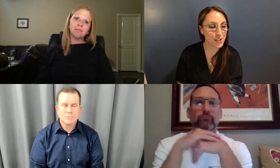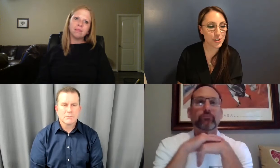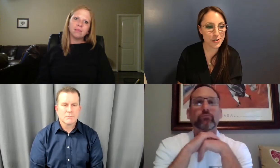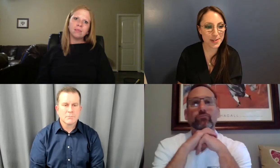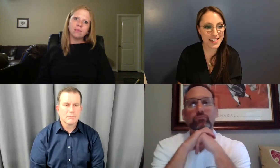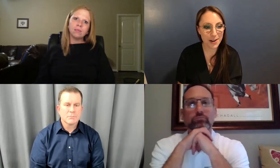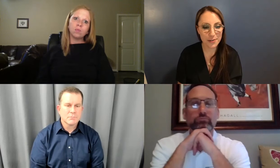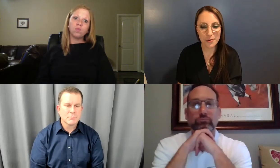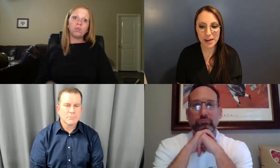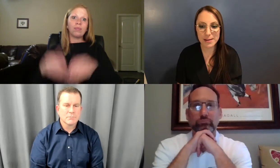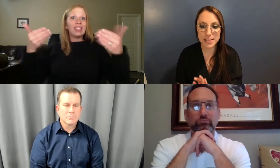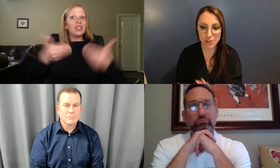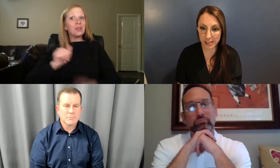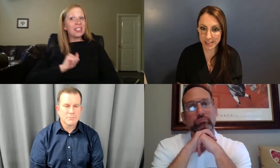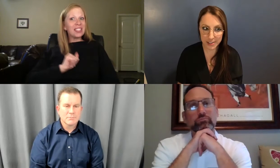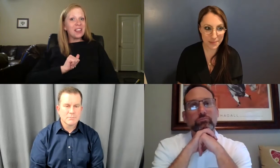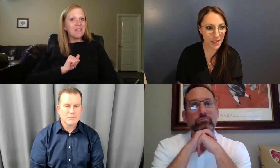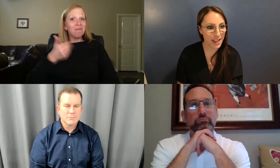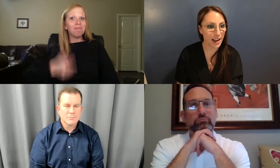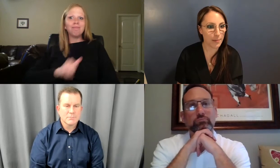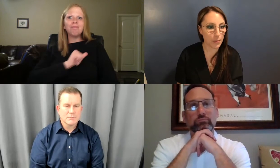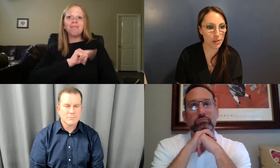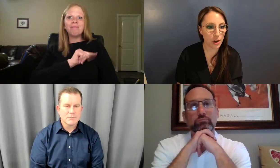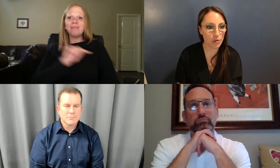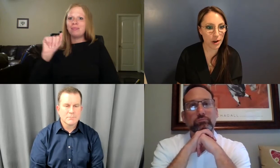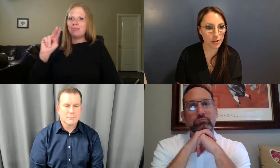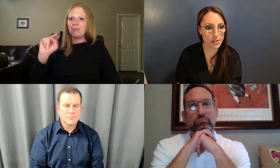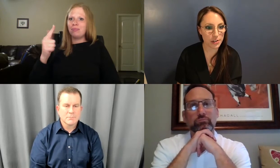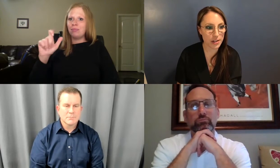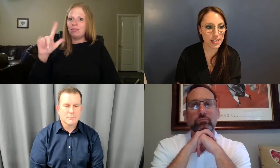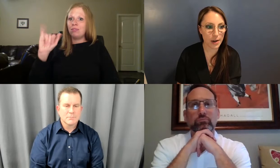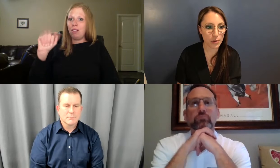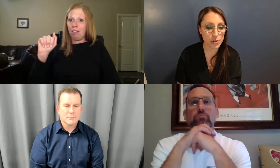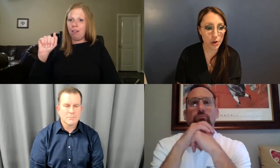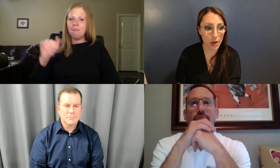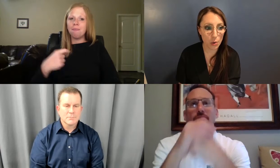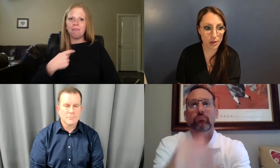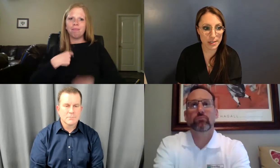To introduce myself, my name's Angelica Dill, I'm one of the co-founders alongside with Trey Gordon.